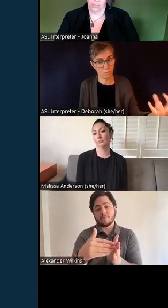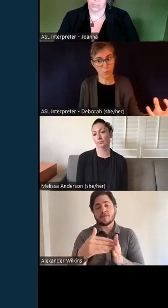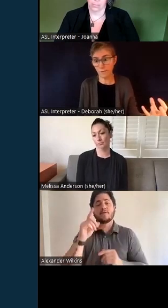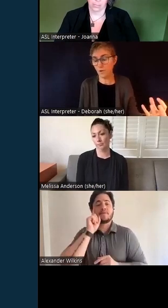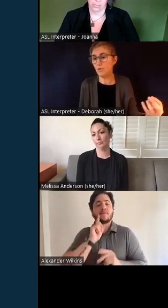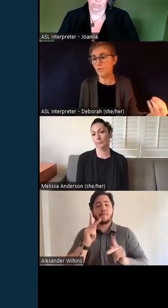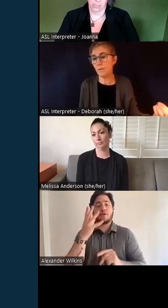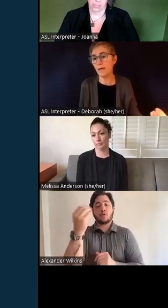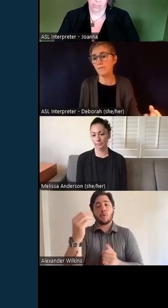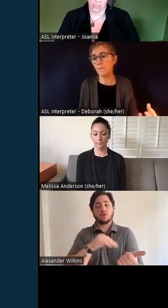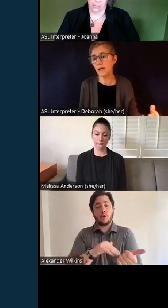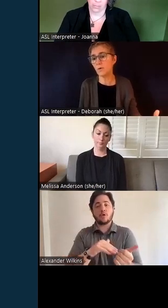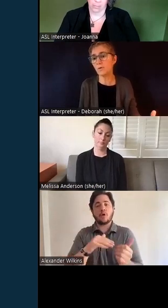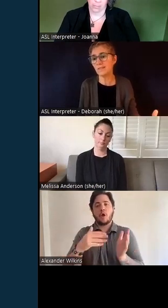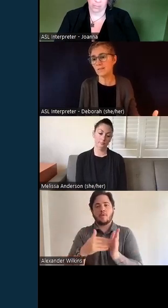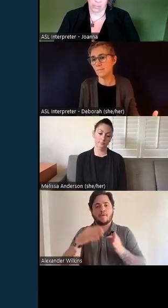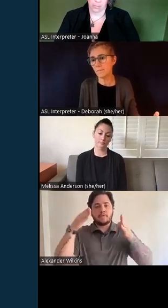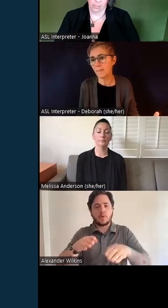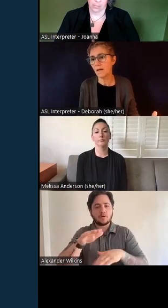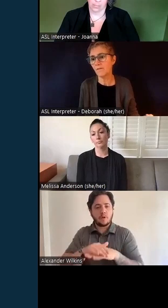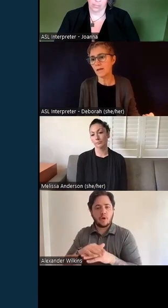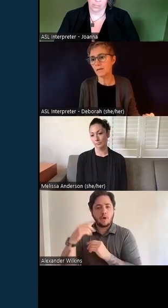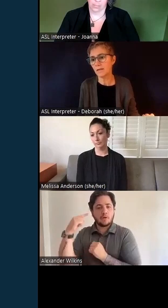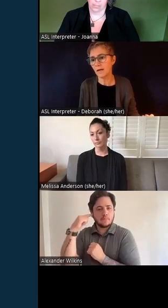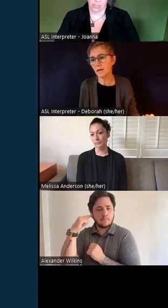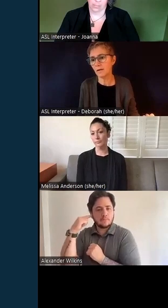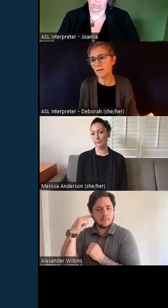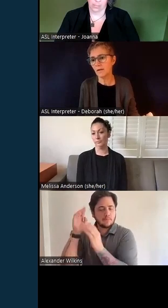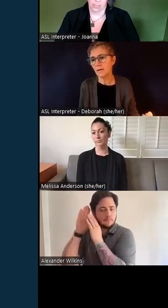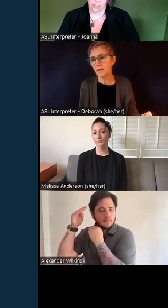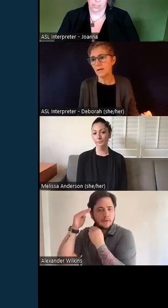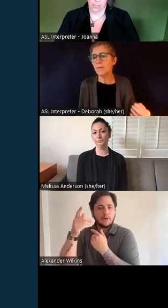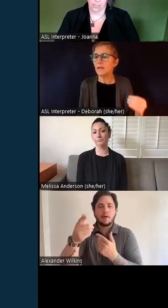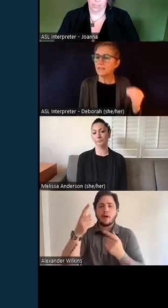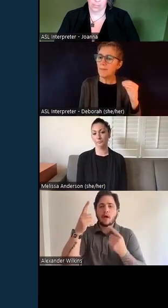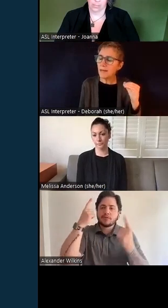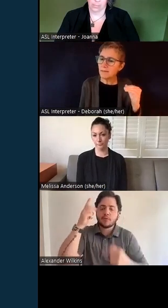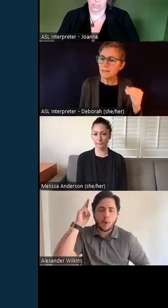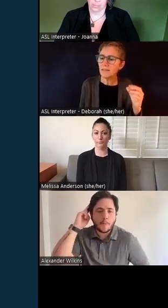point of view, from that whole system of medical care, because the medical system